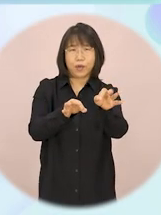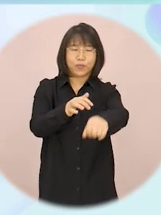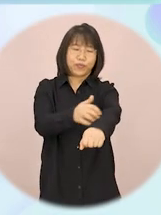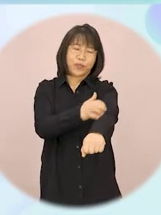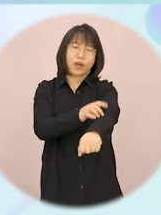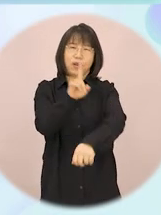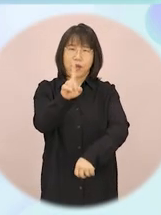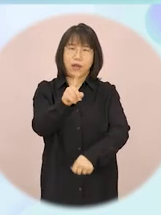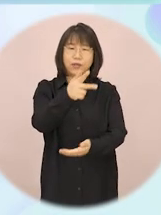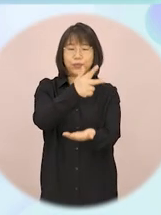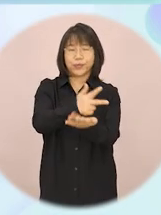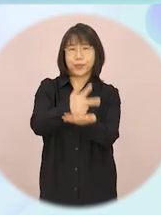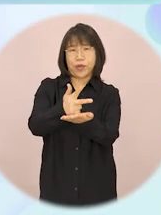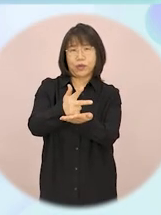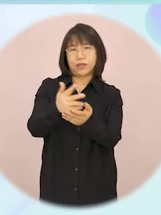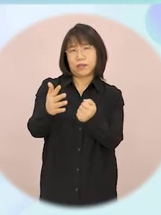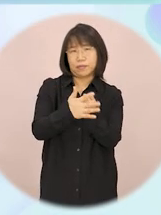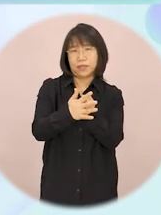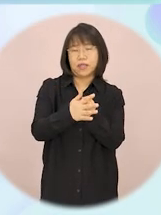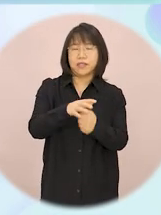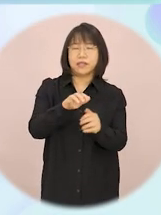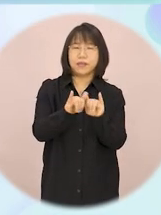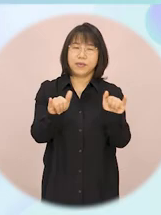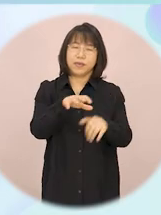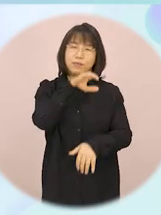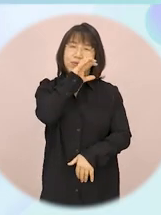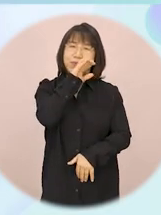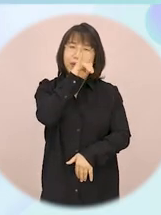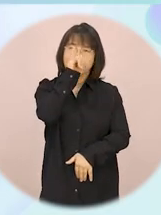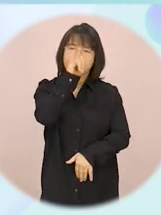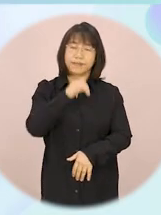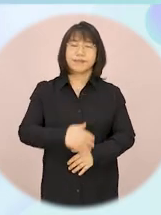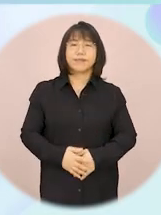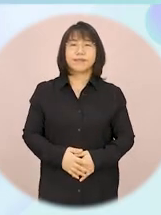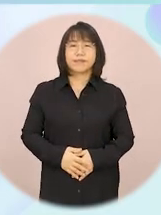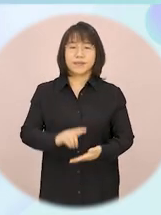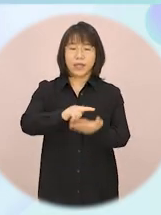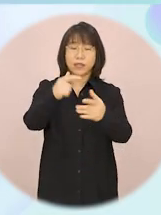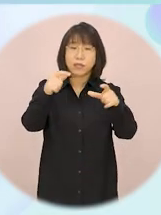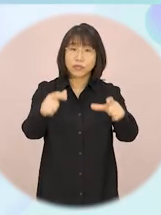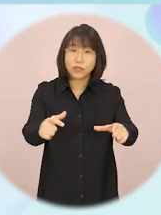However, the traditional market was inconvenient for users due to the lack of parking facilities.